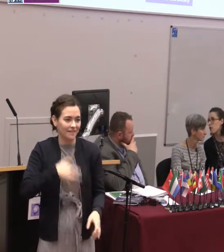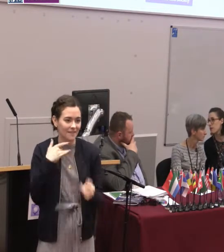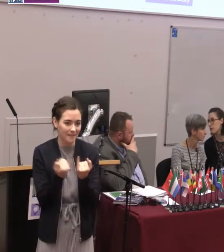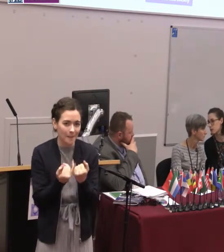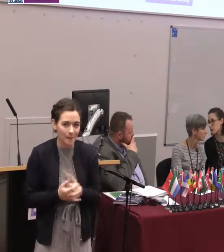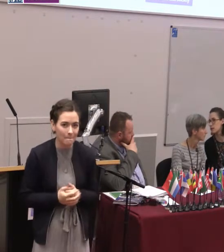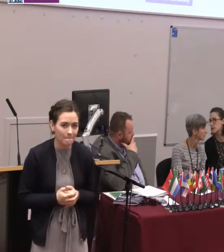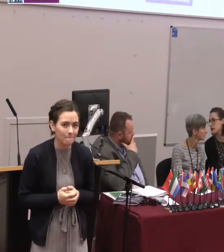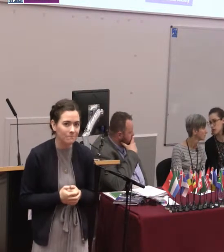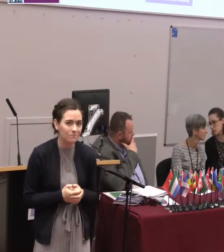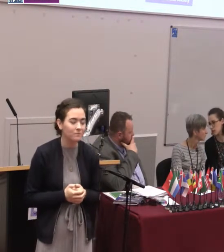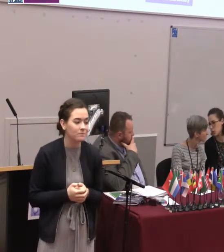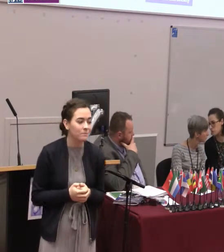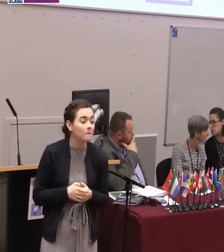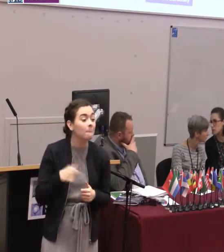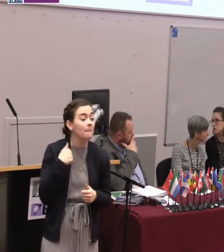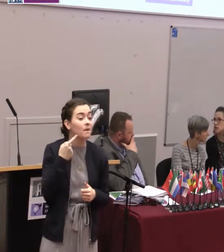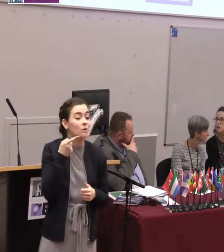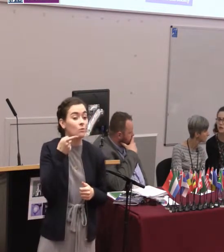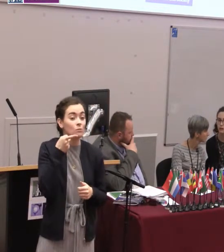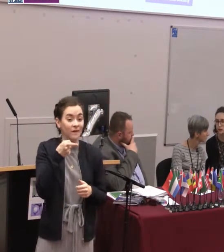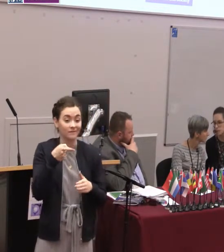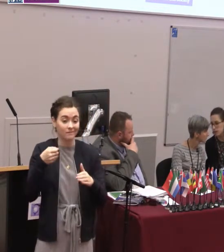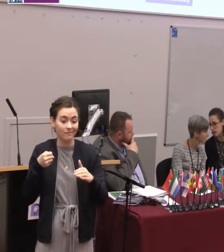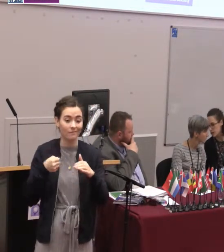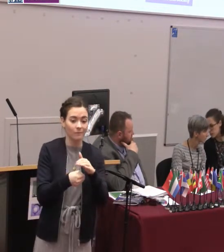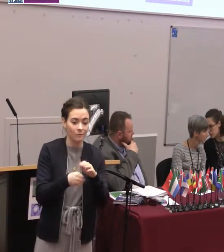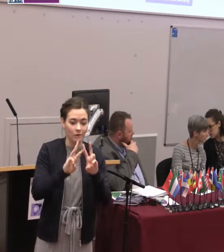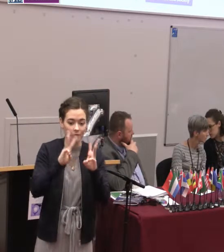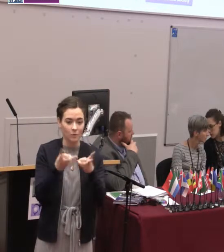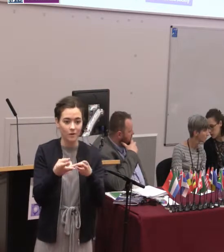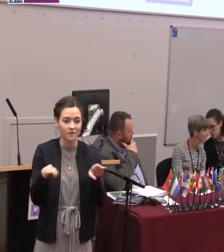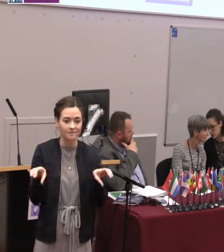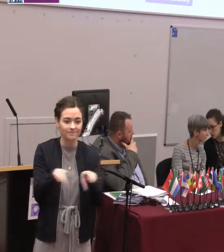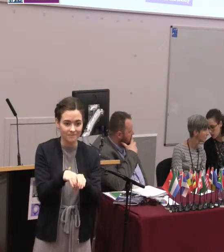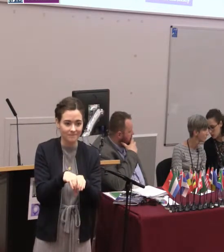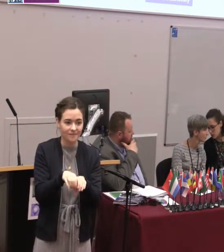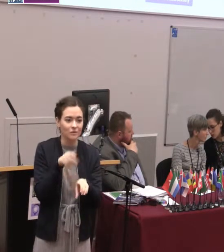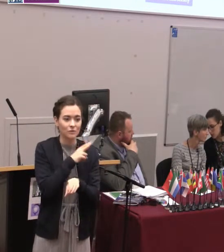When you shut away from the world, you are not treated as a real person.